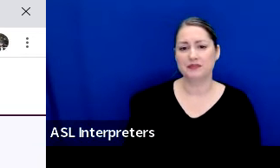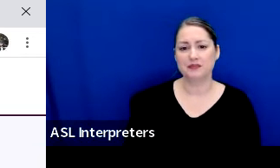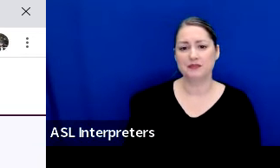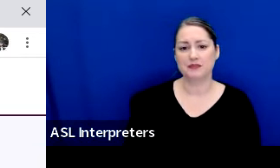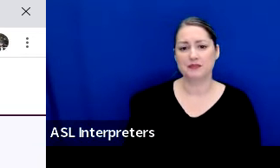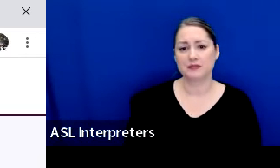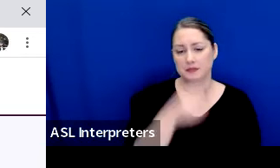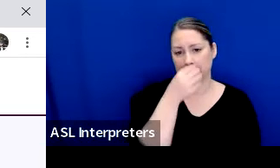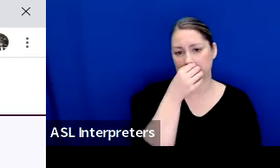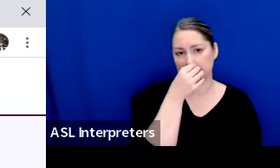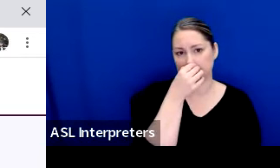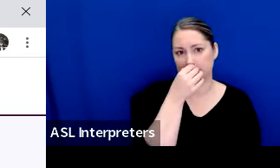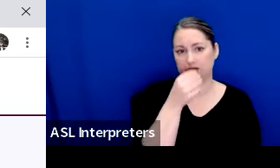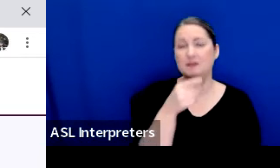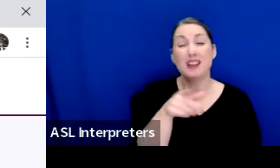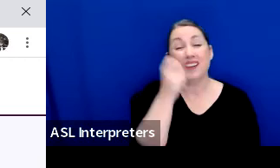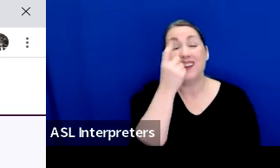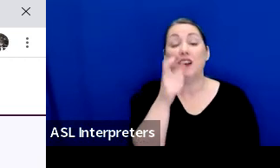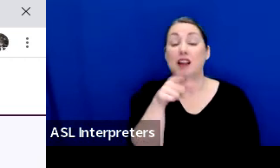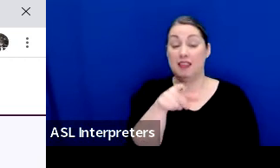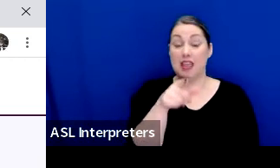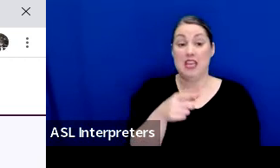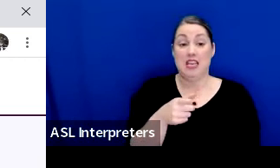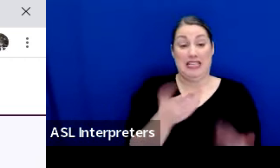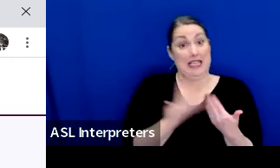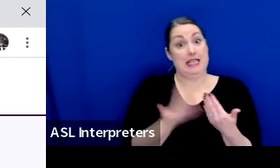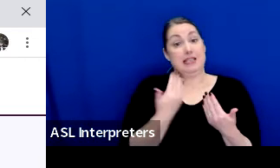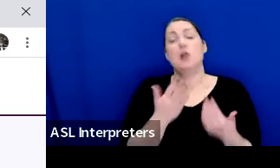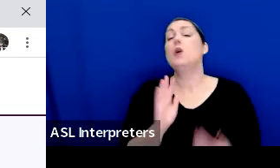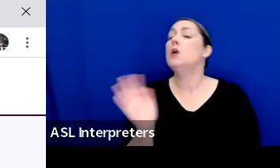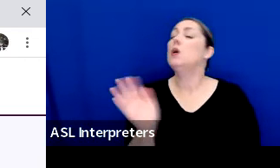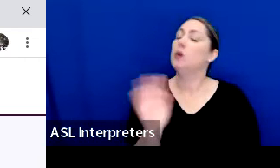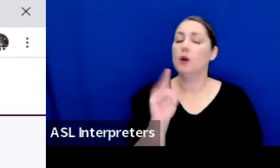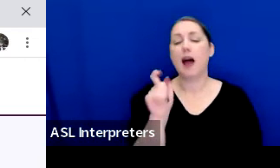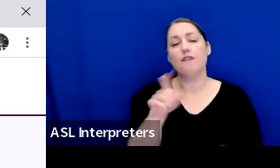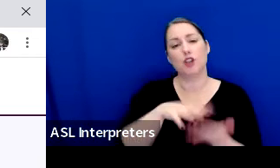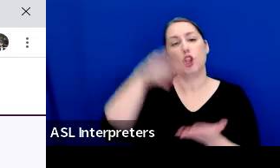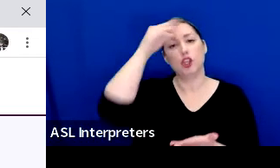you know, a learning curve, but it's not something you can't learn. It's just something it does take time.